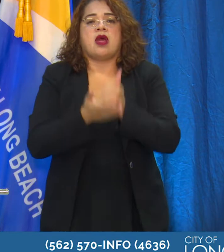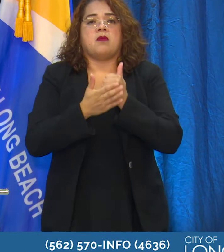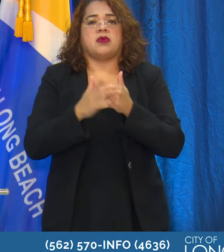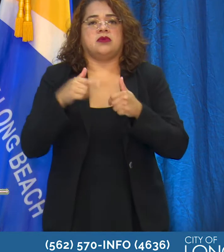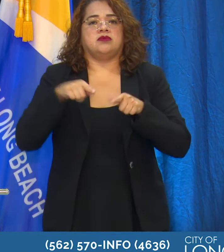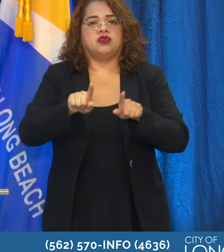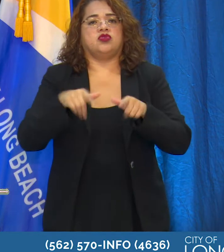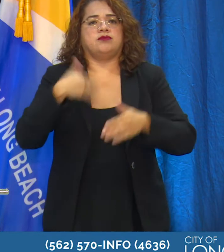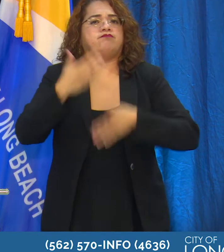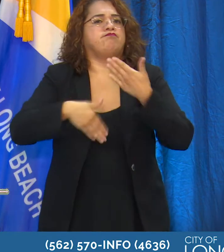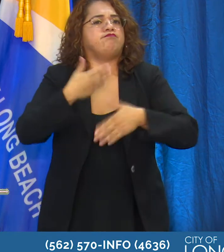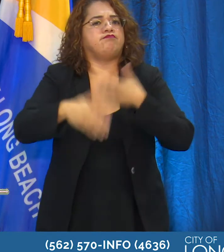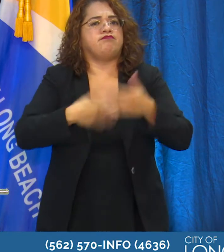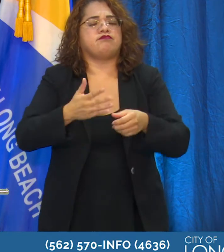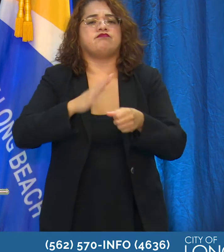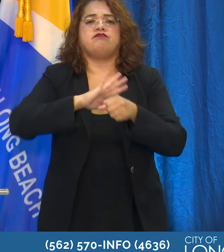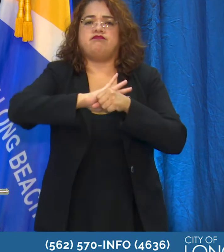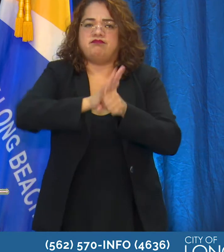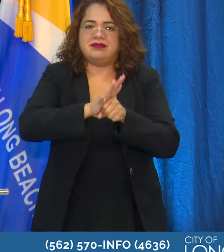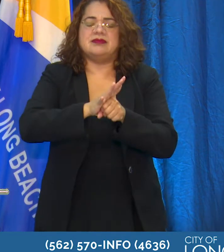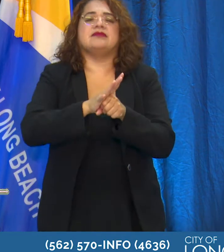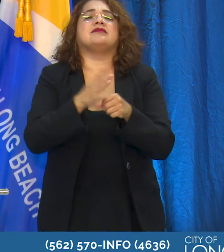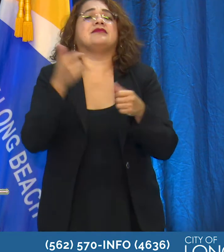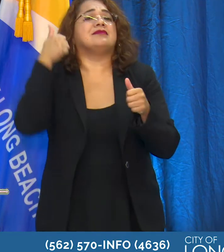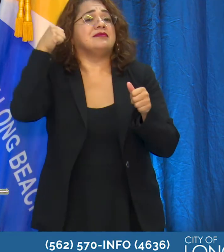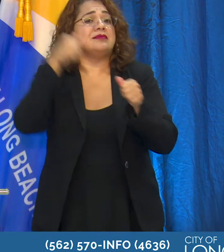We need to continue to stay strong and focused and not let our guard down just because the